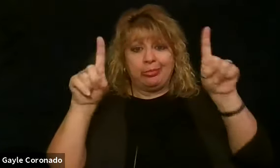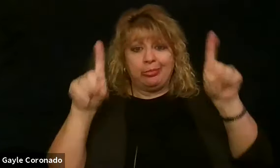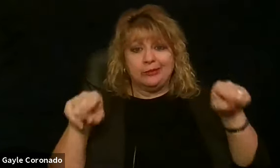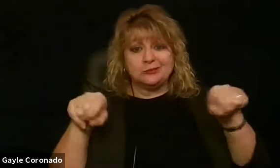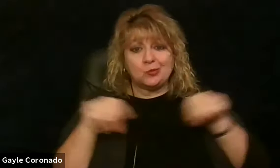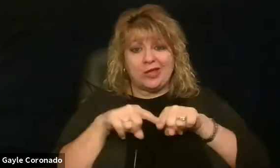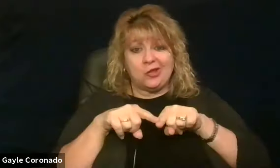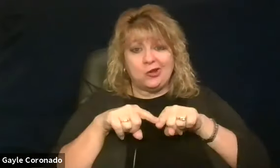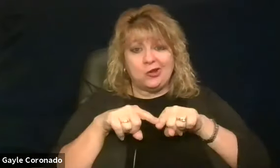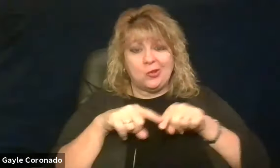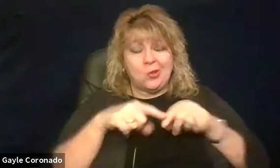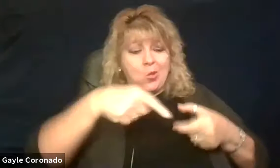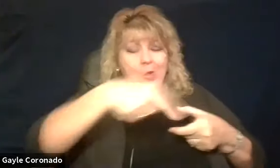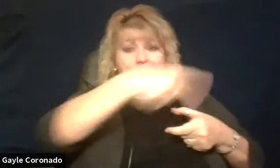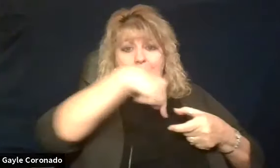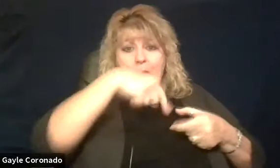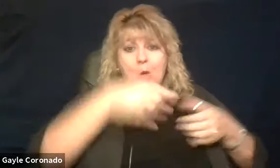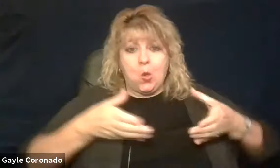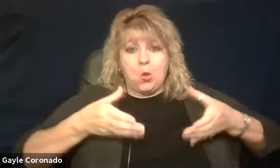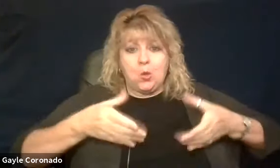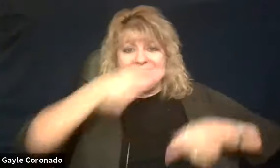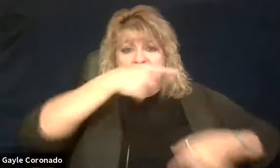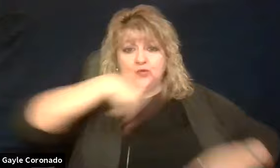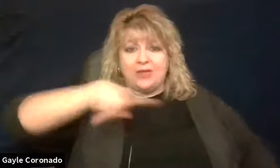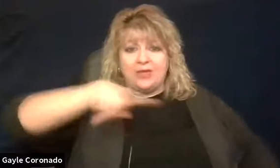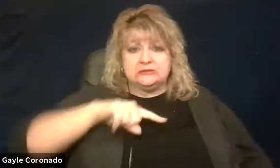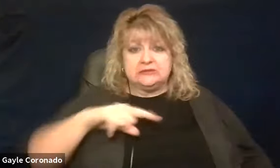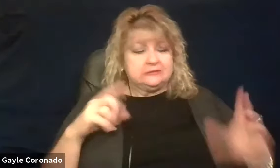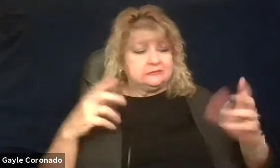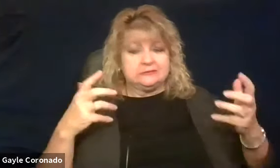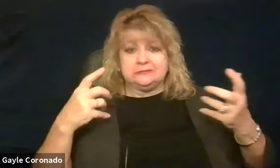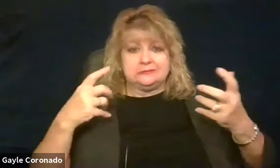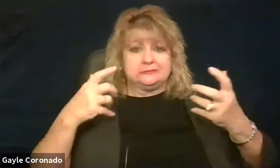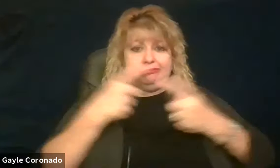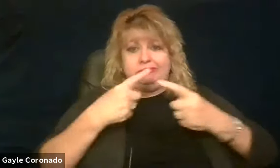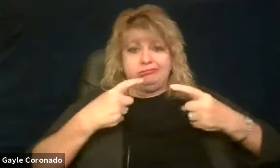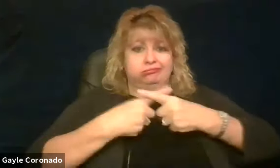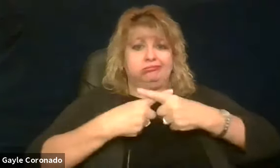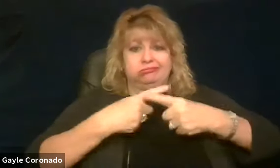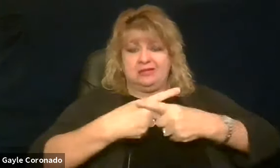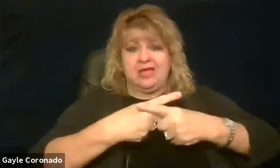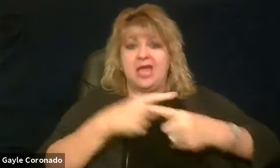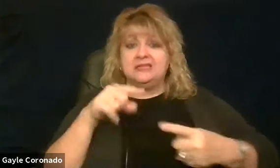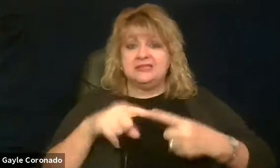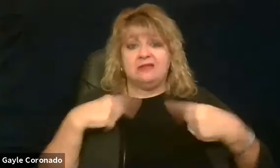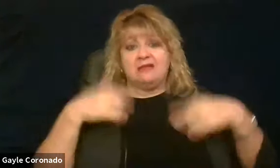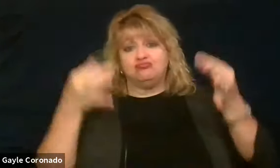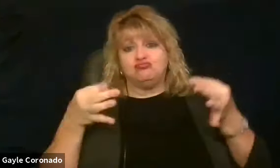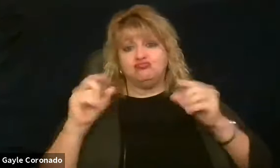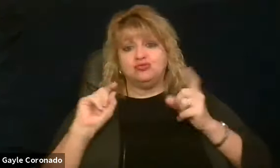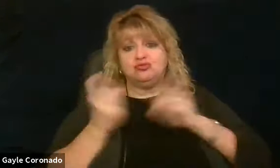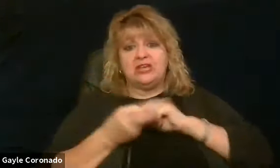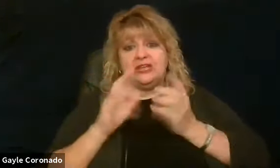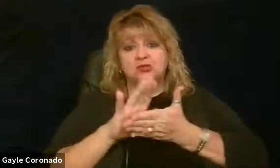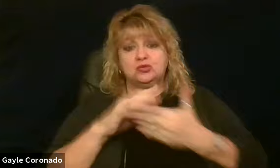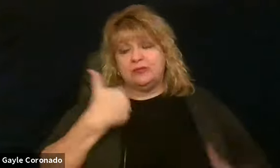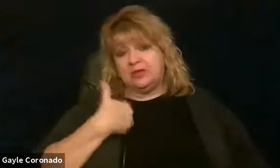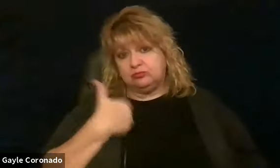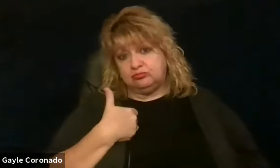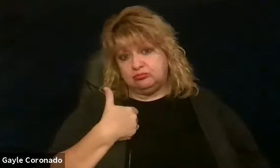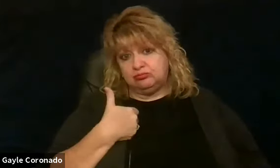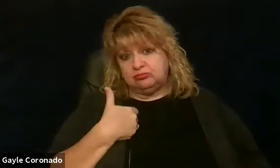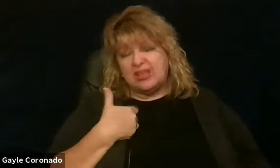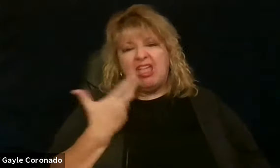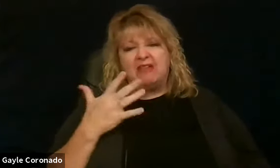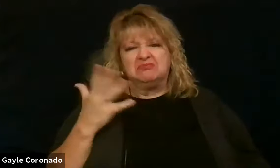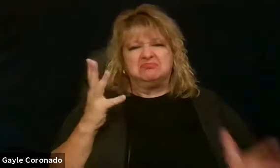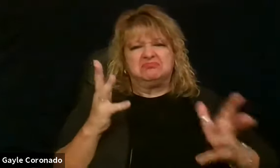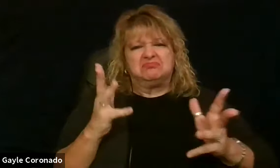I'm until I got to until I switch schools on my own to. And that's, and I'll just leave it there.